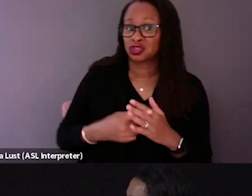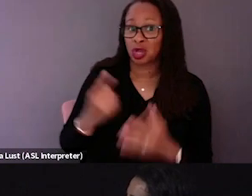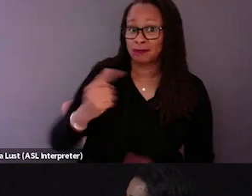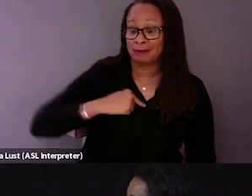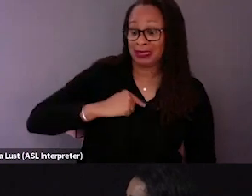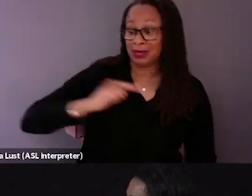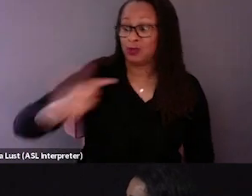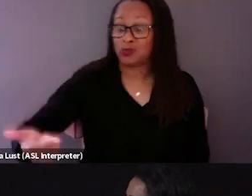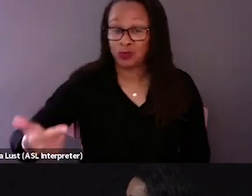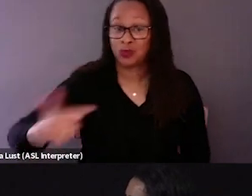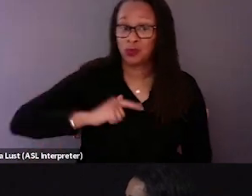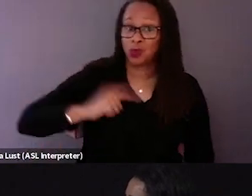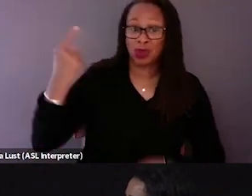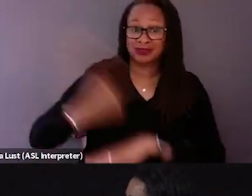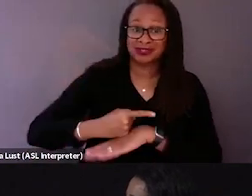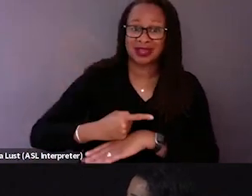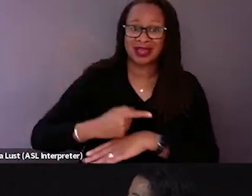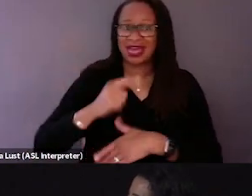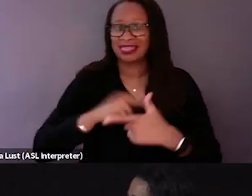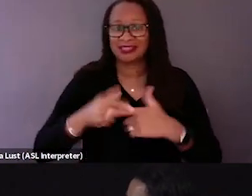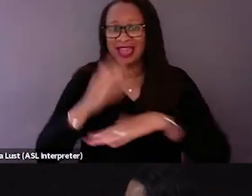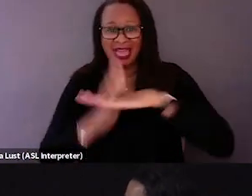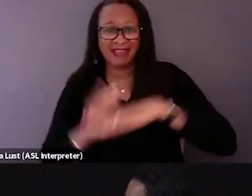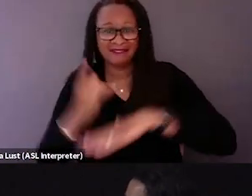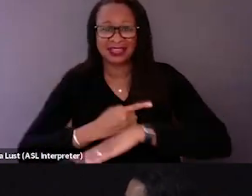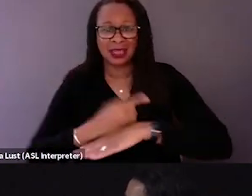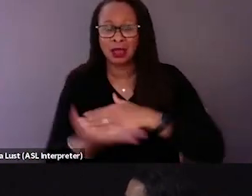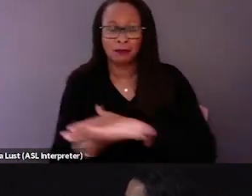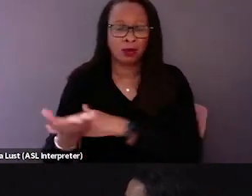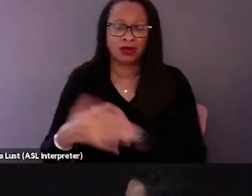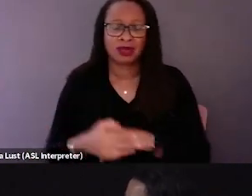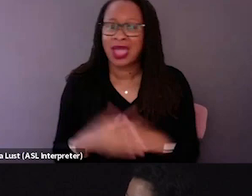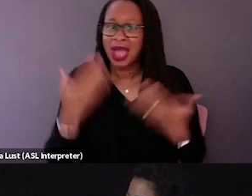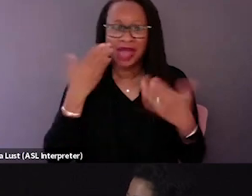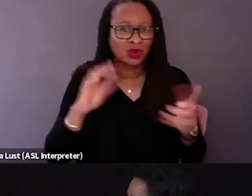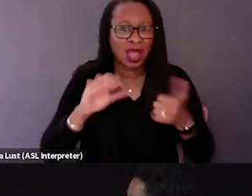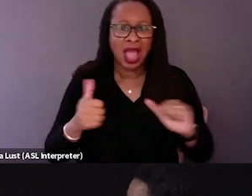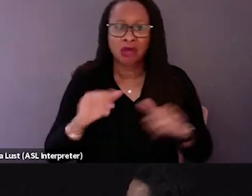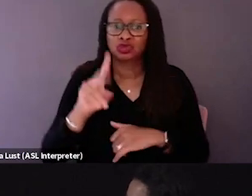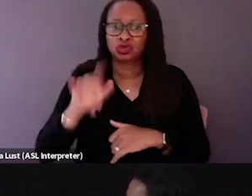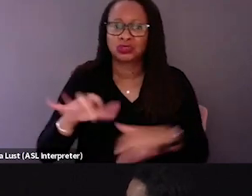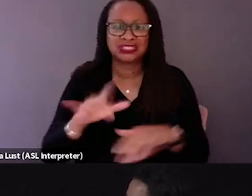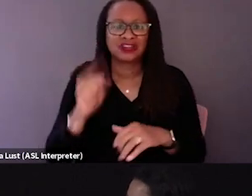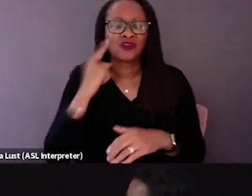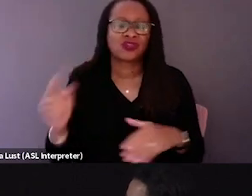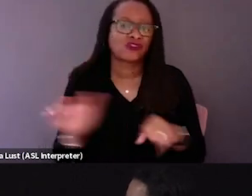and then we decided we would do like half a day, the morning and then the afternoon. I don't know how Judy did it for the entire day, but we would have a break in the midday,